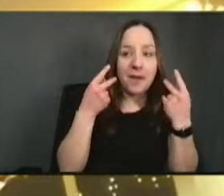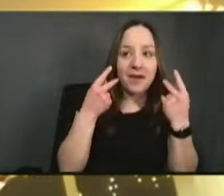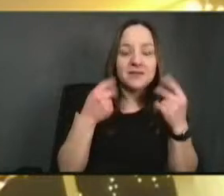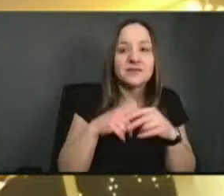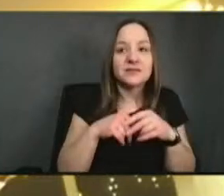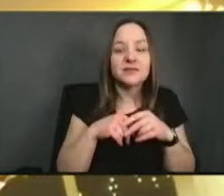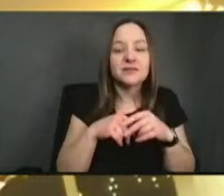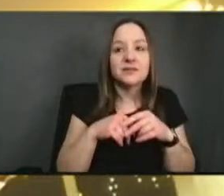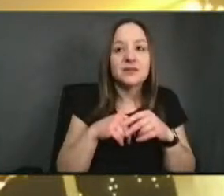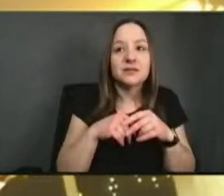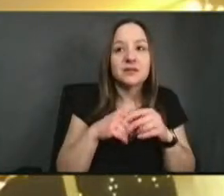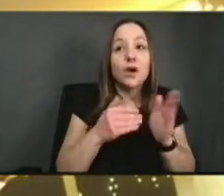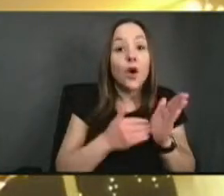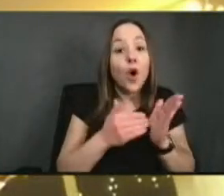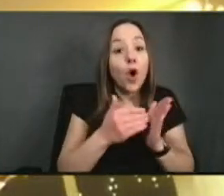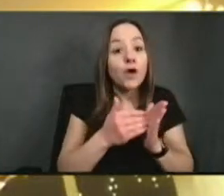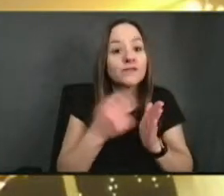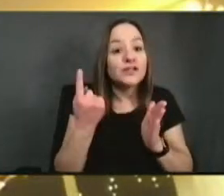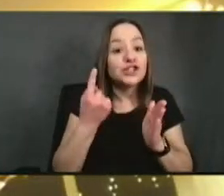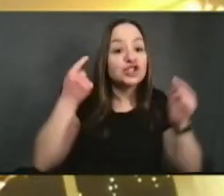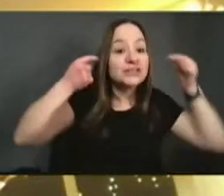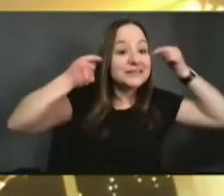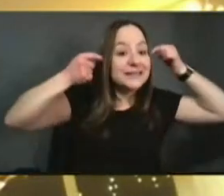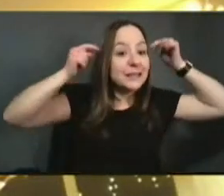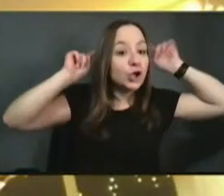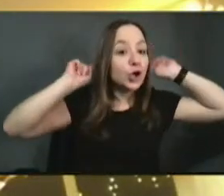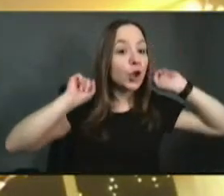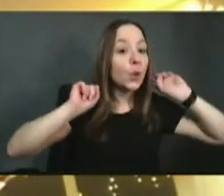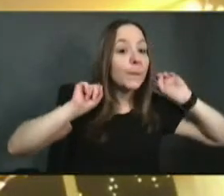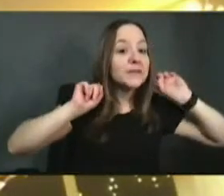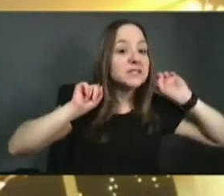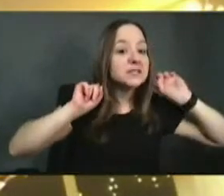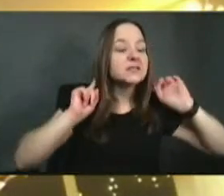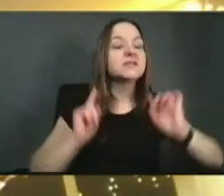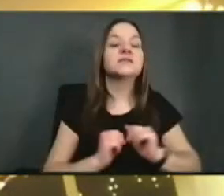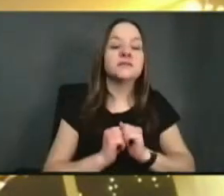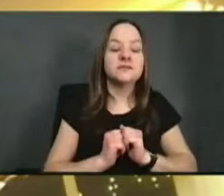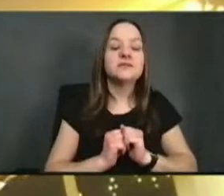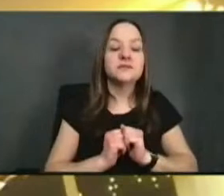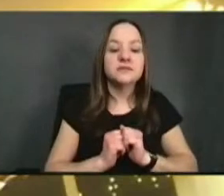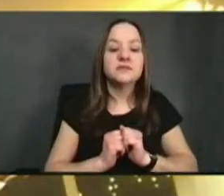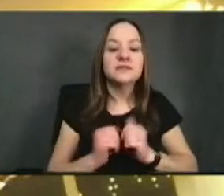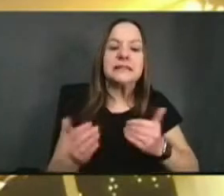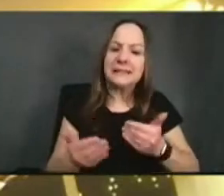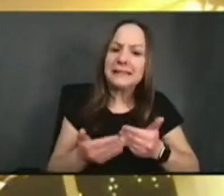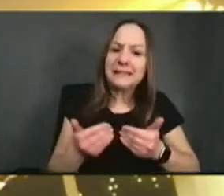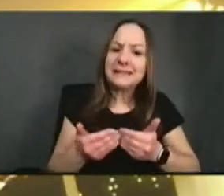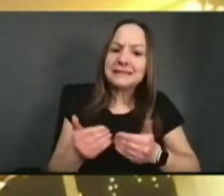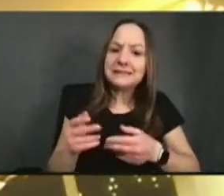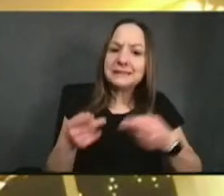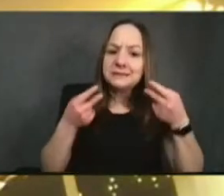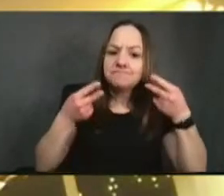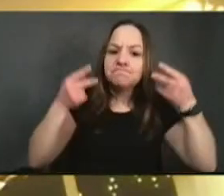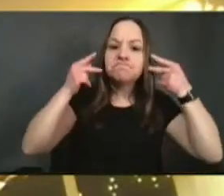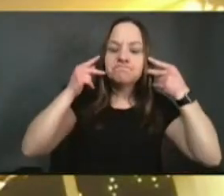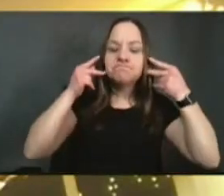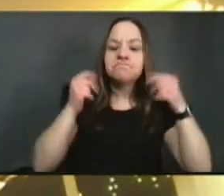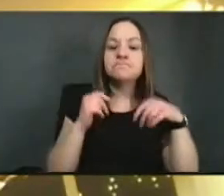surgical mask or cloth mask. Um, they often just have ear loops